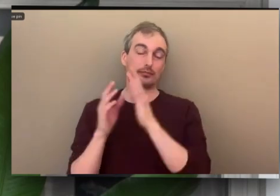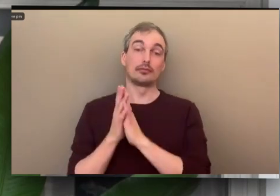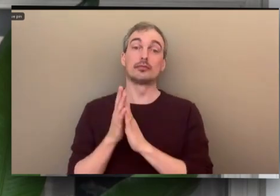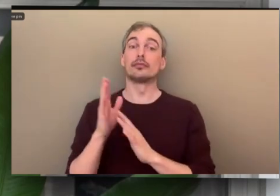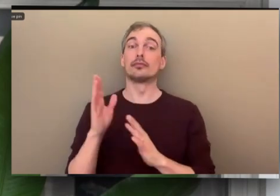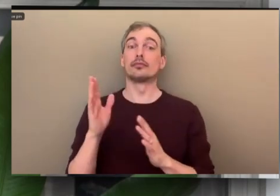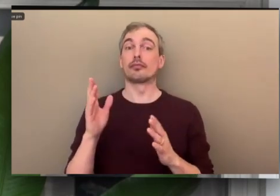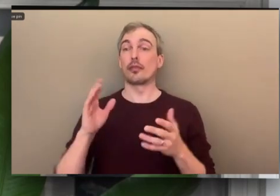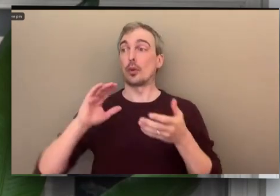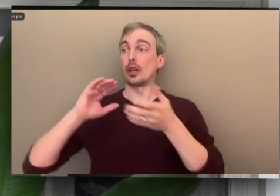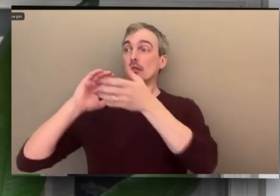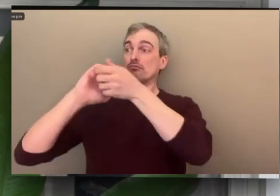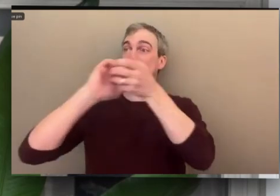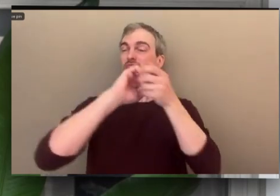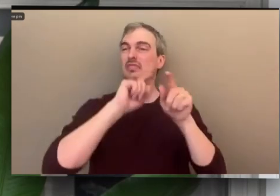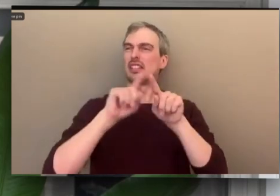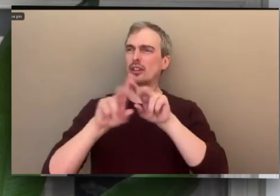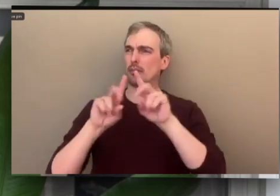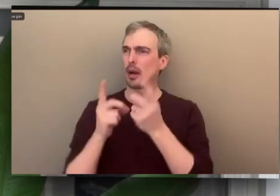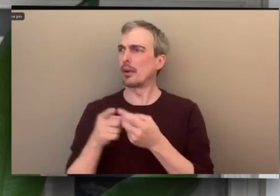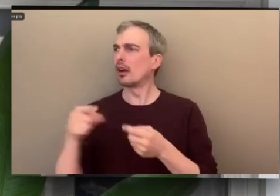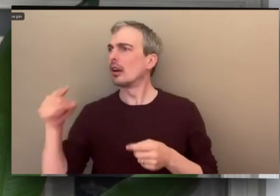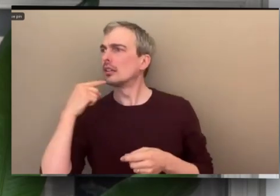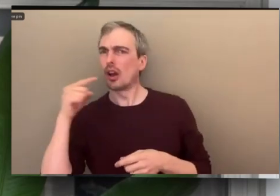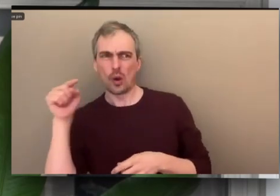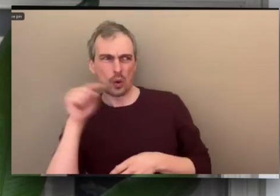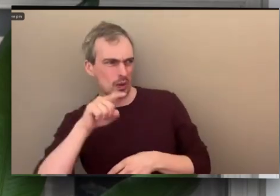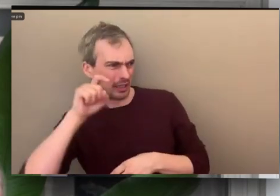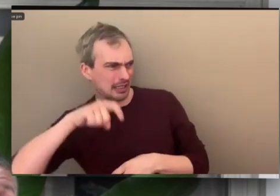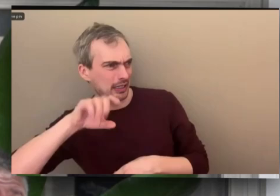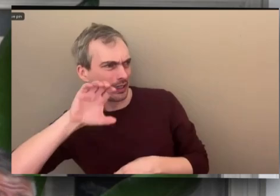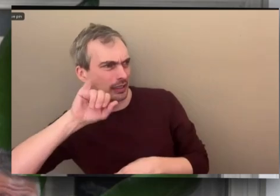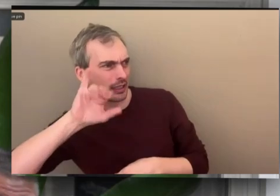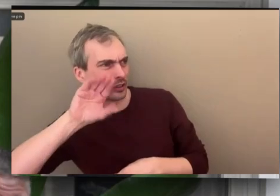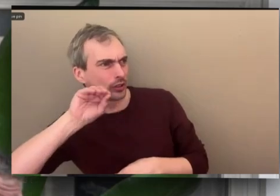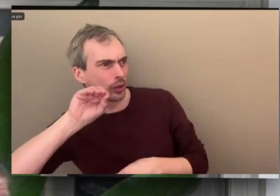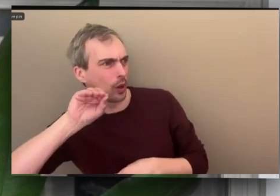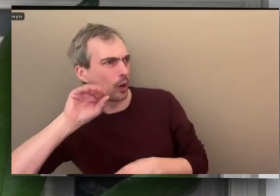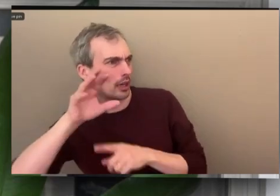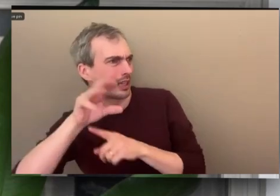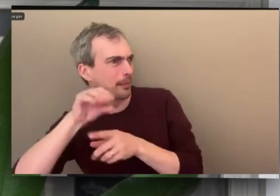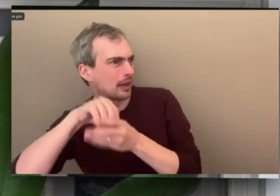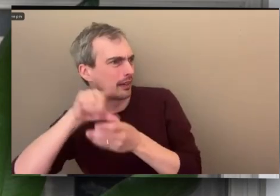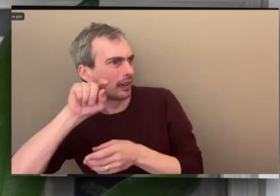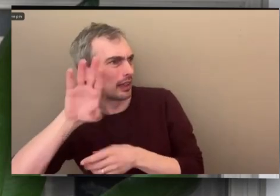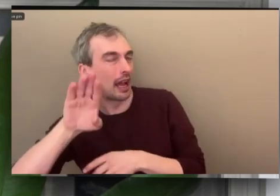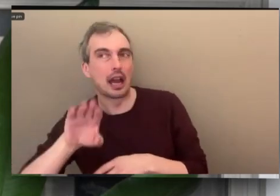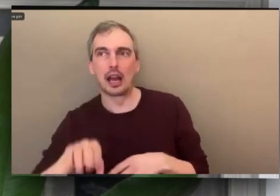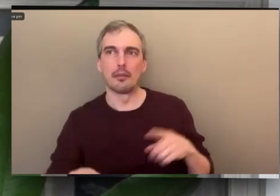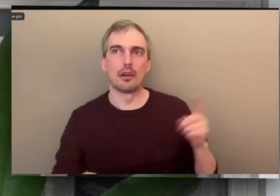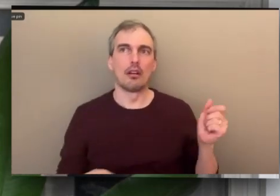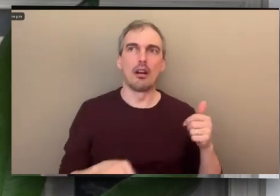We have a team saying: You need better lighting in here. You need bigger space. That space isn't gonna work. You need this. Look.